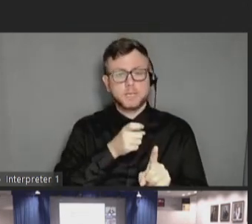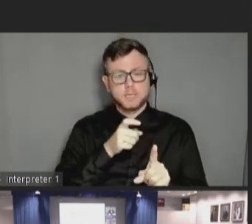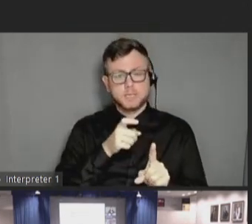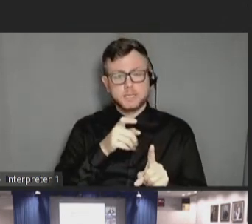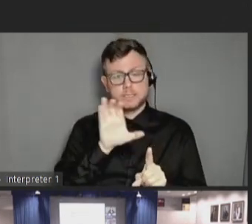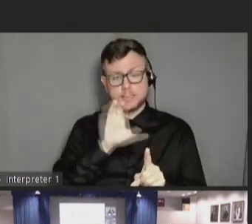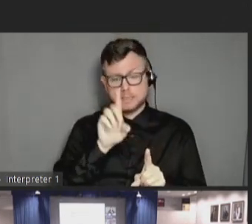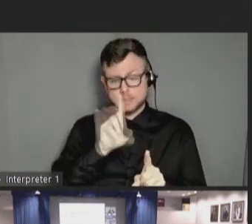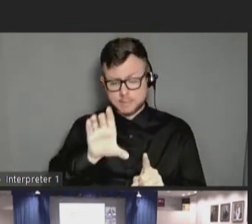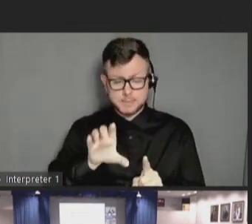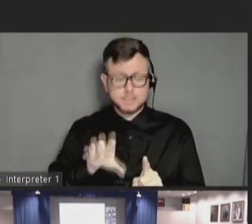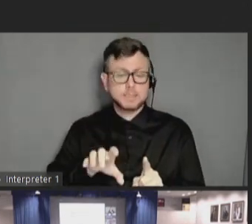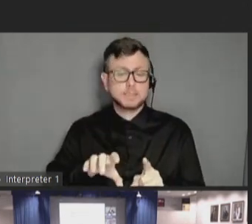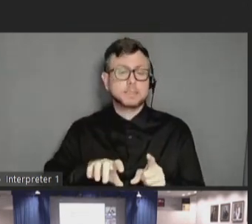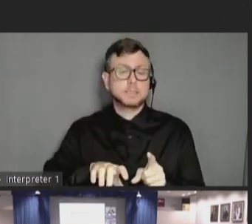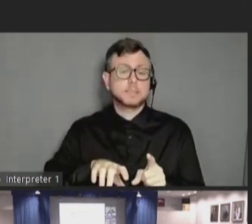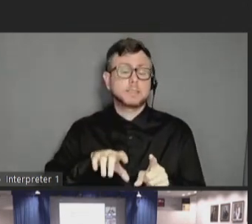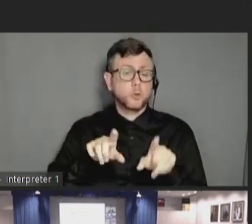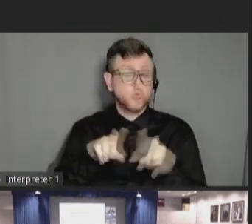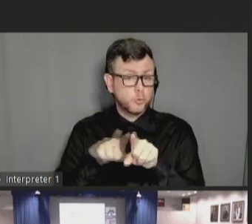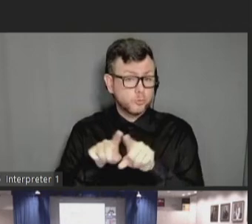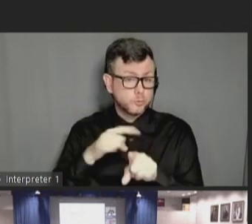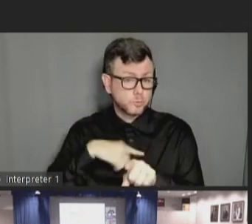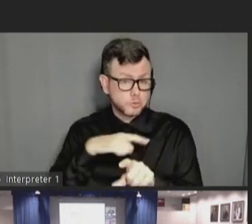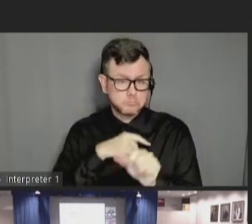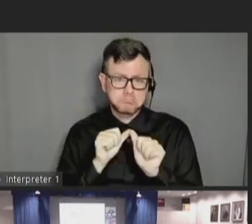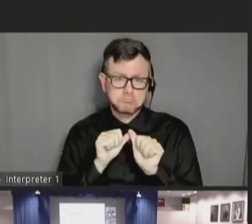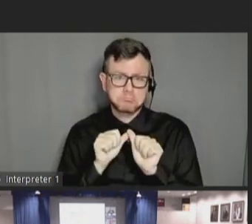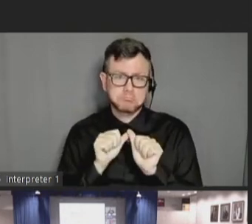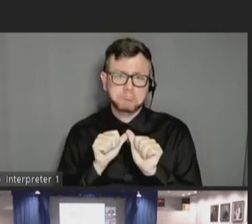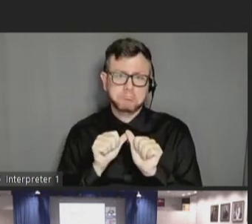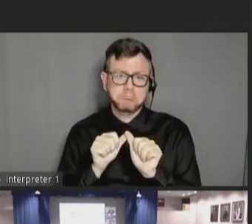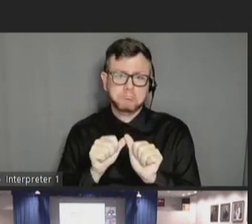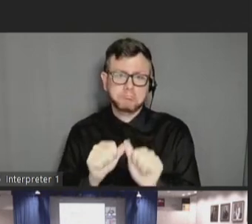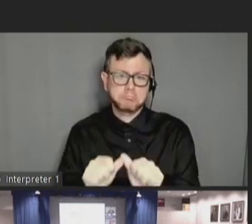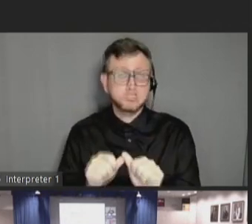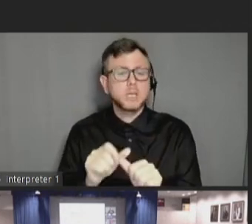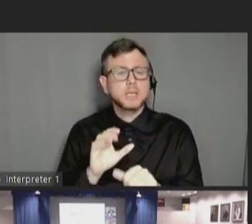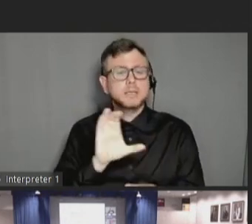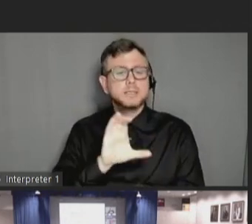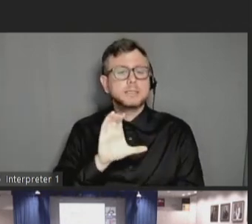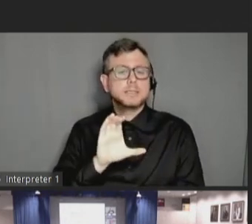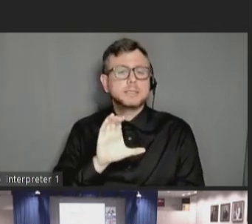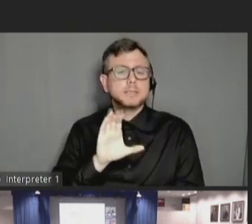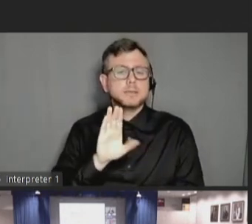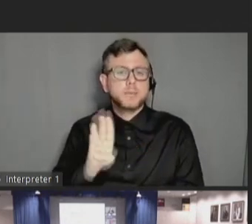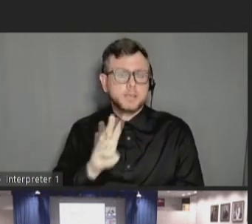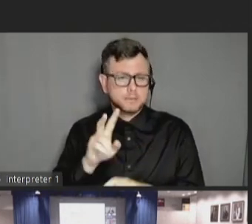CDC. And that we continue our community-based vaccinations with over